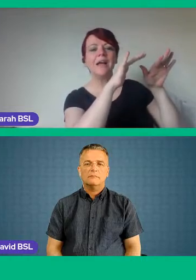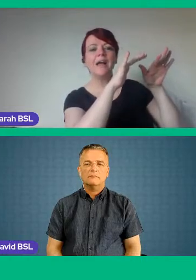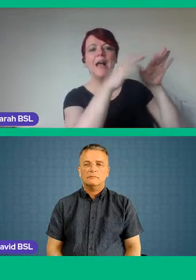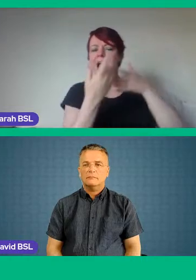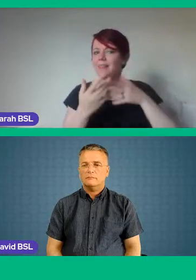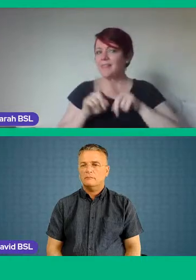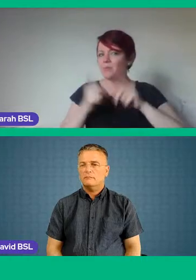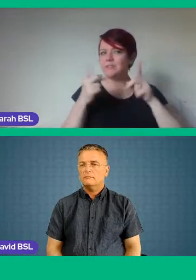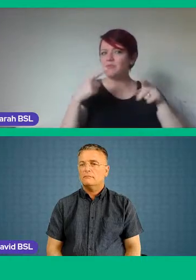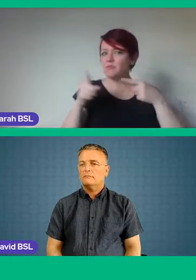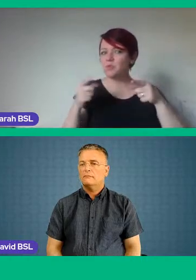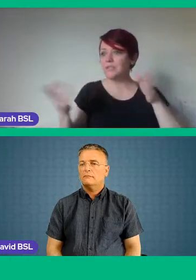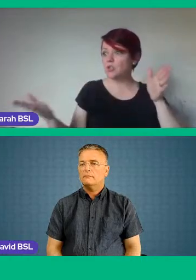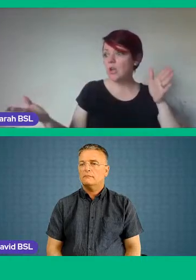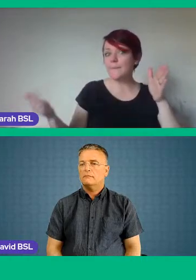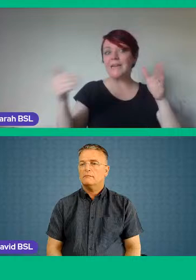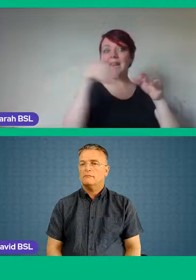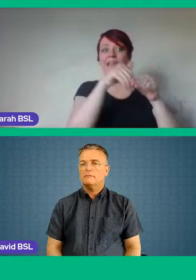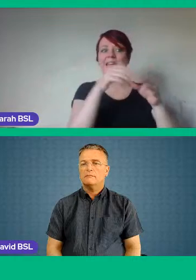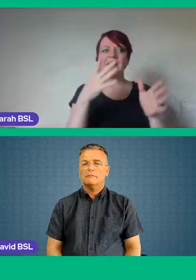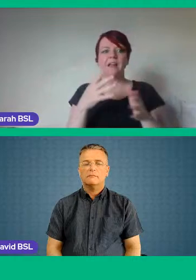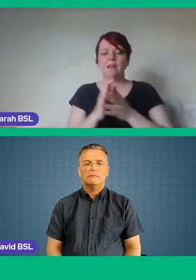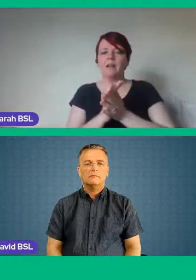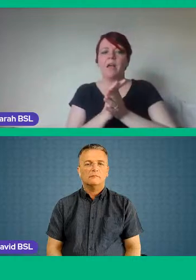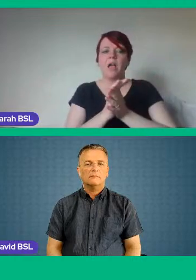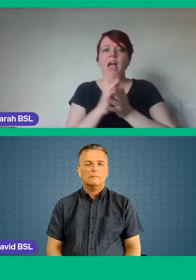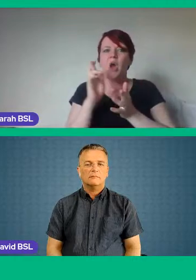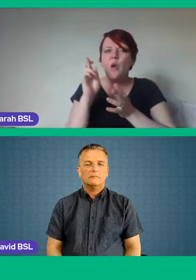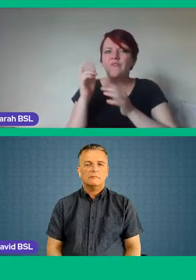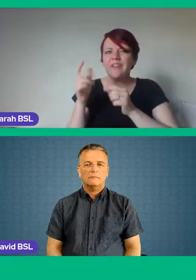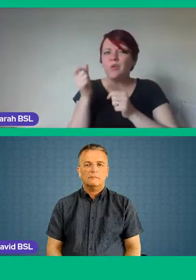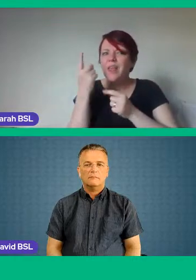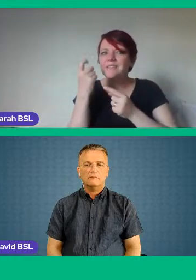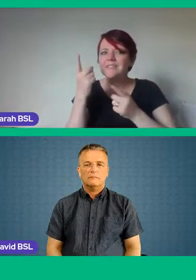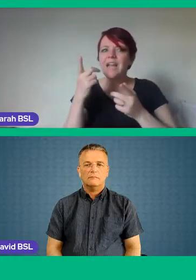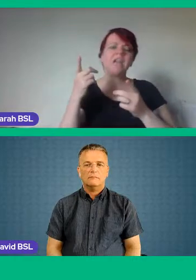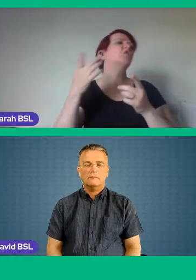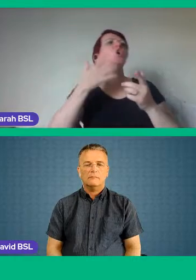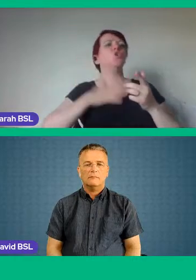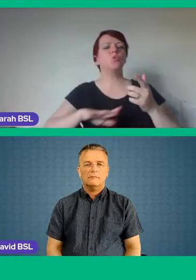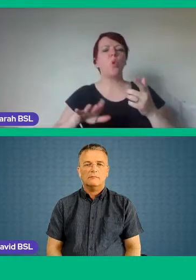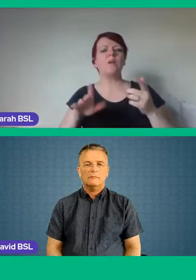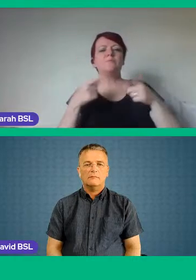musicians, that was bringing into the space, I think the musicians listening will relate. You like to go into a quiet zone to make